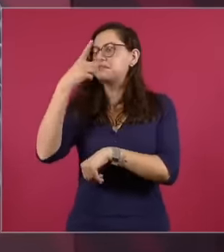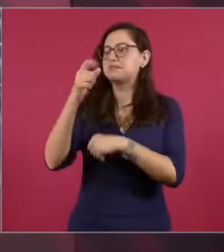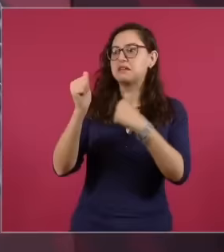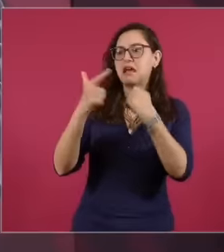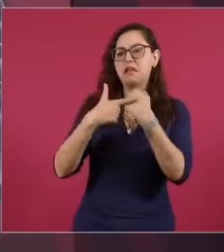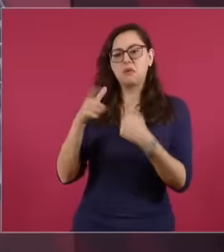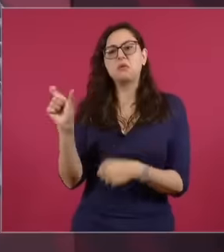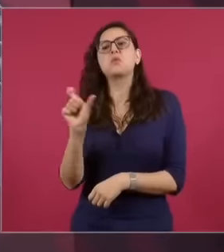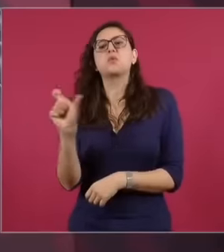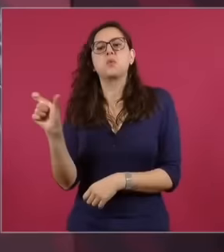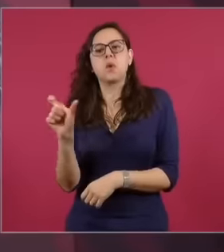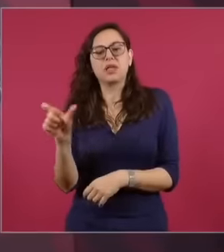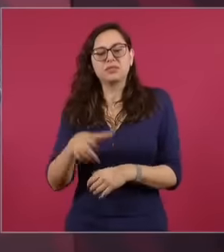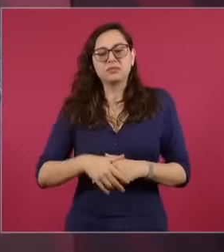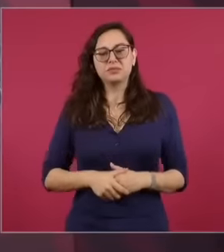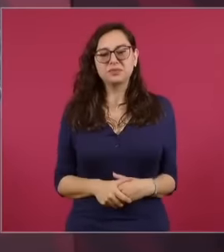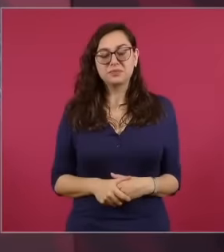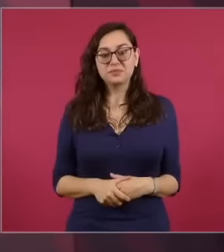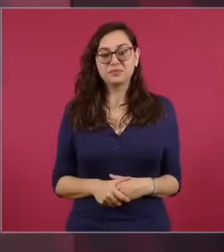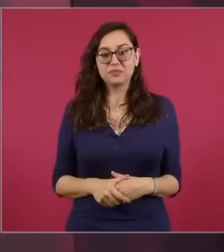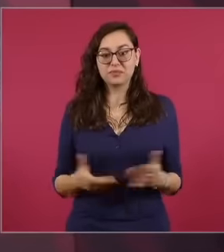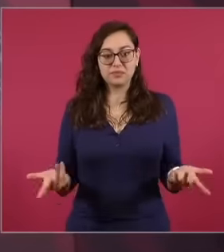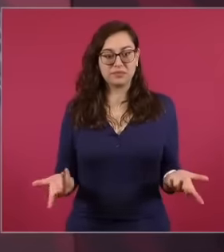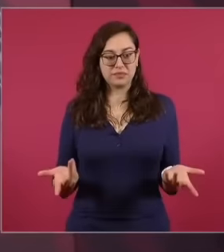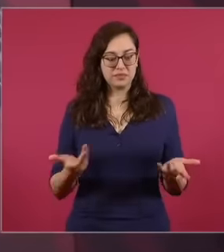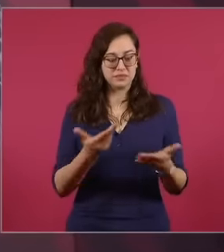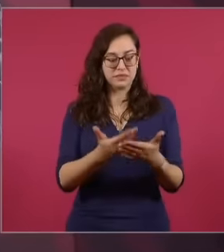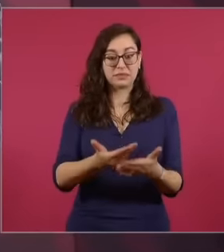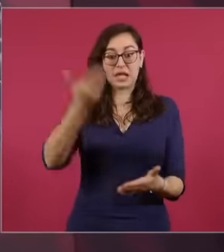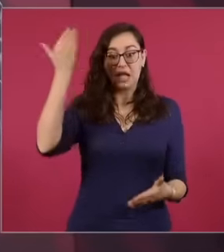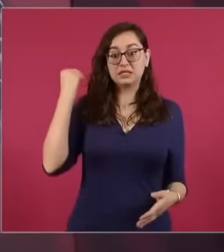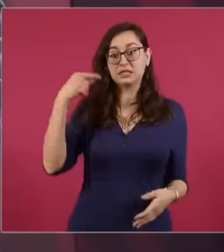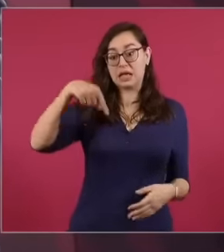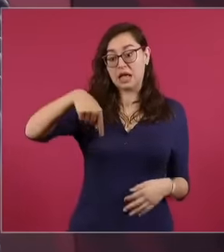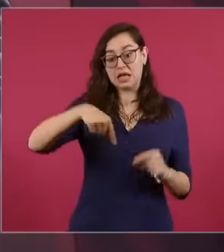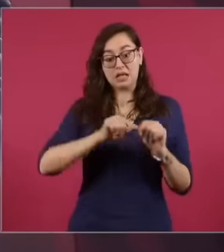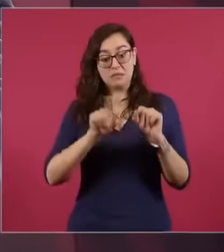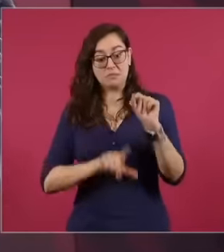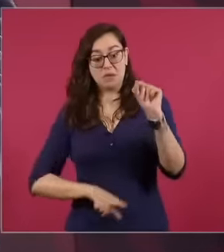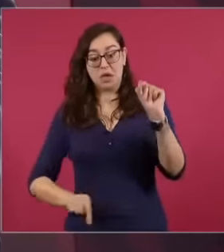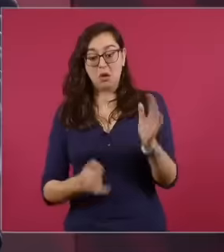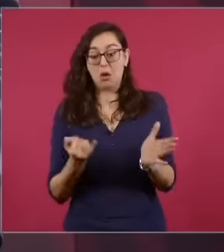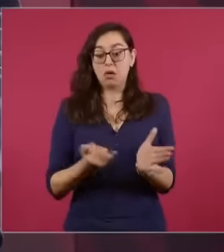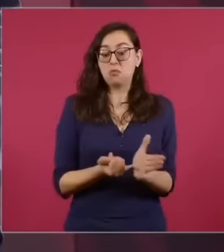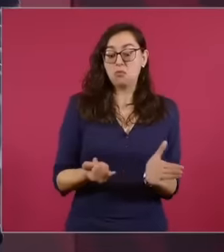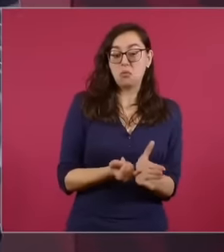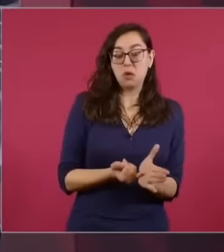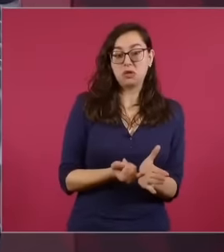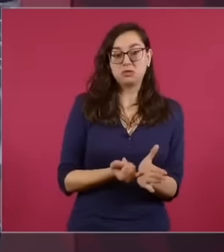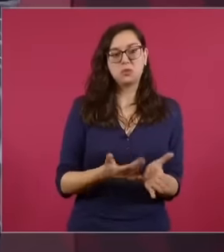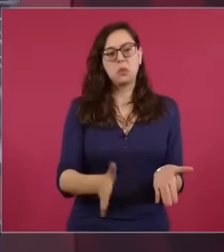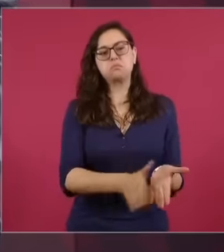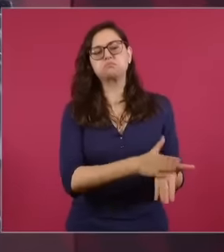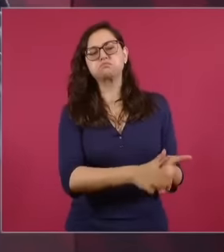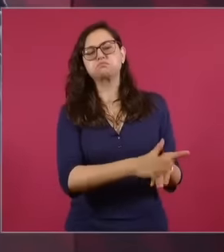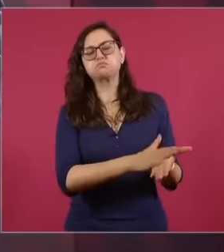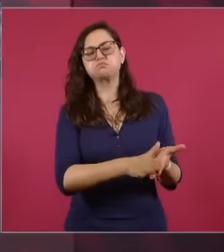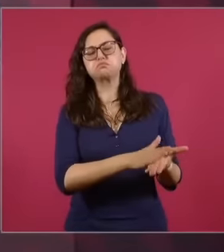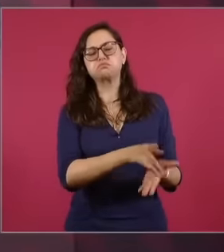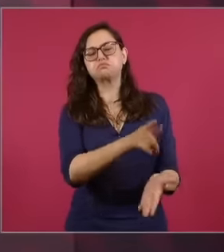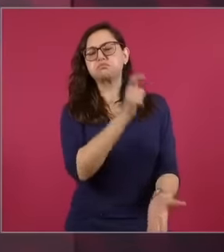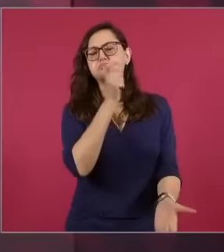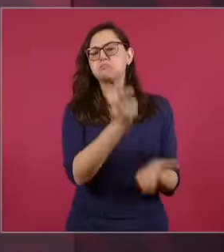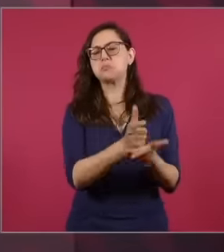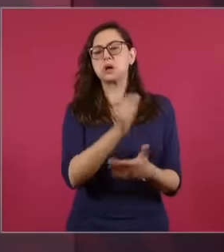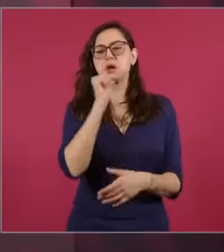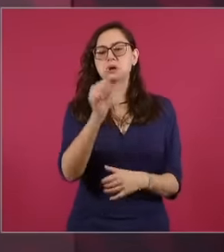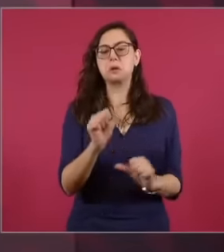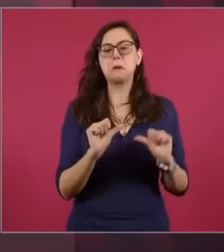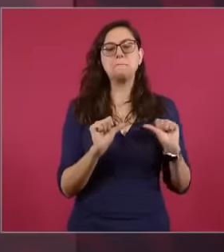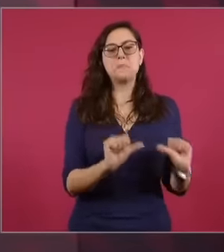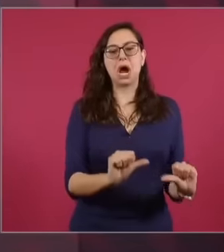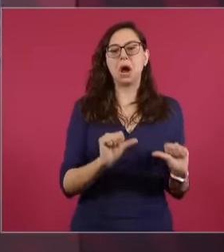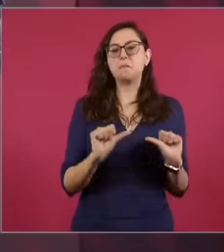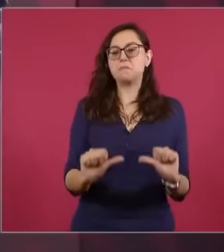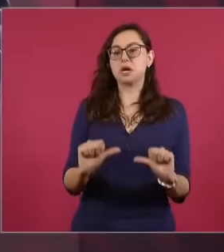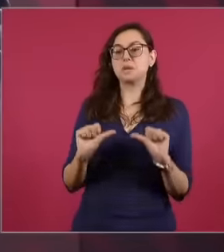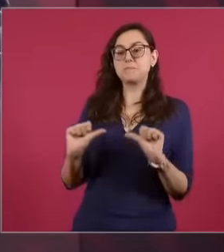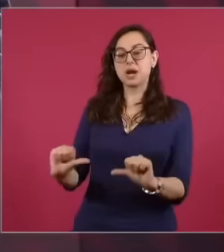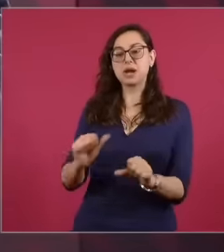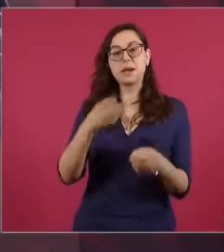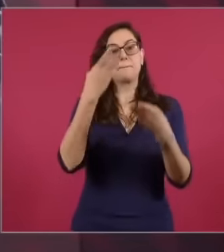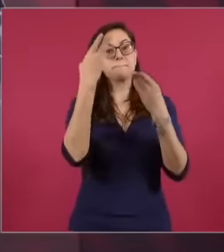condemning taxes on large companies, banks, large economic